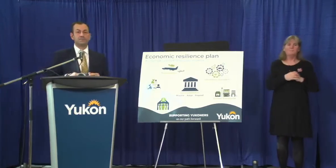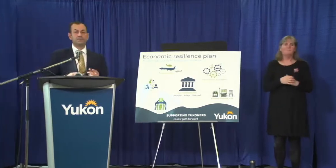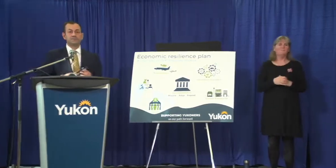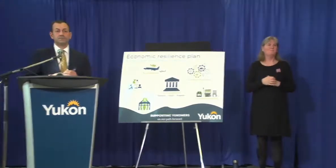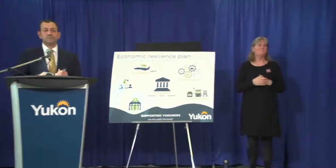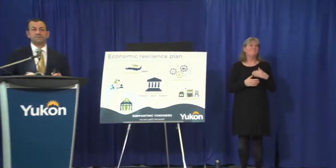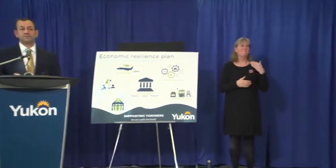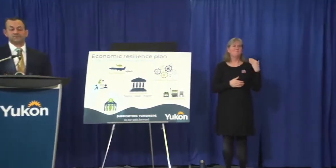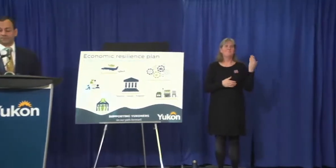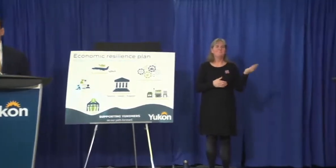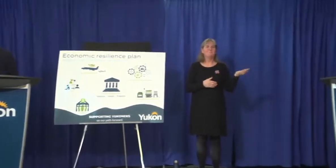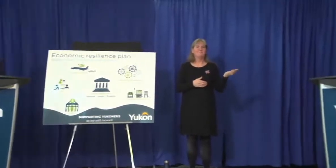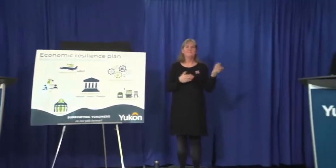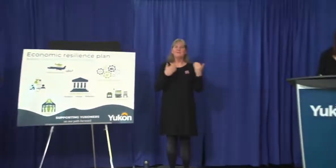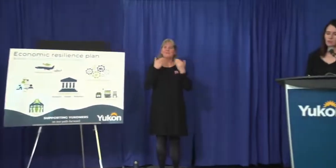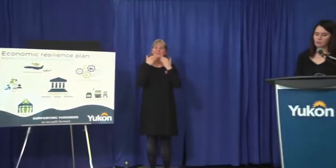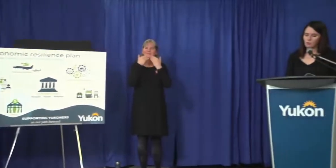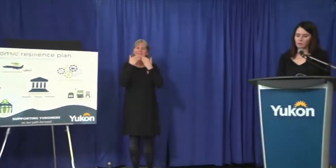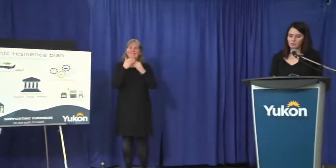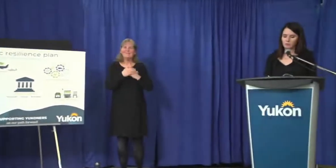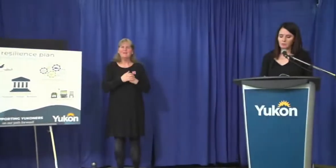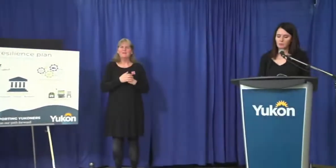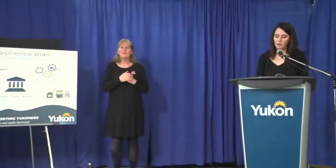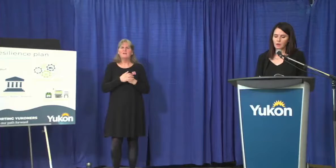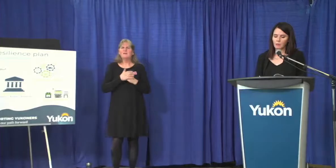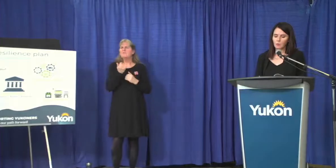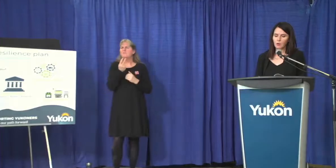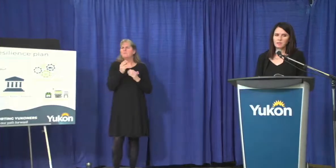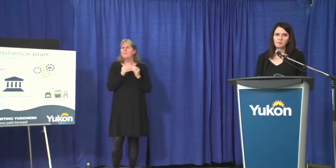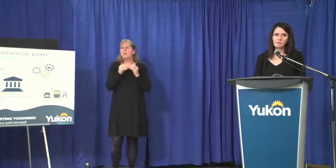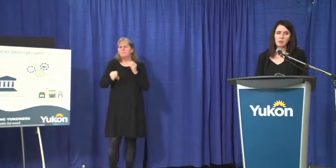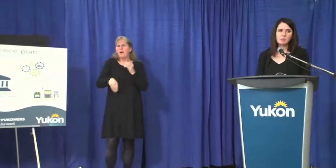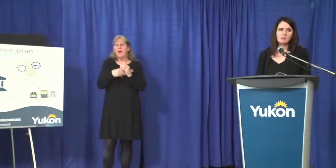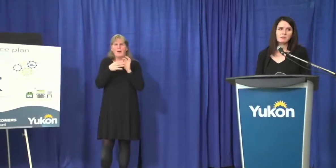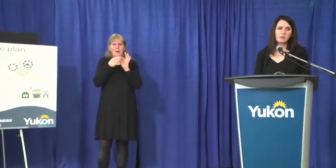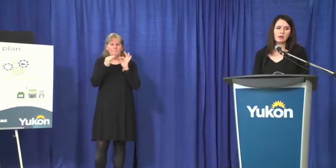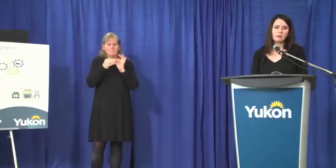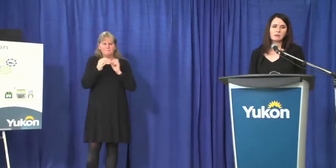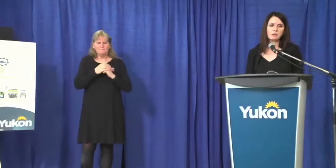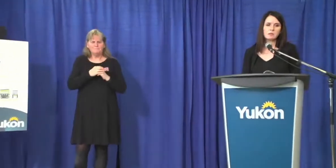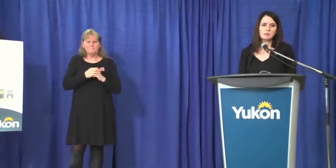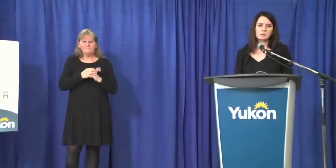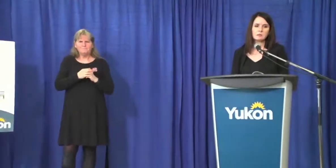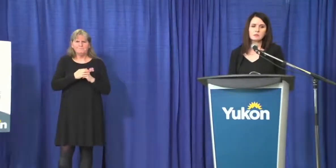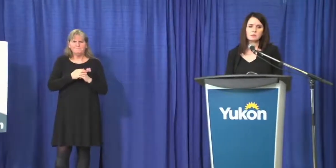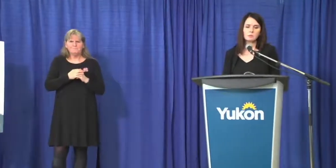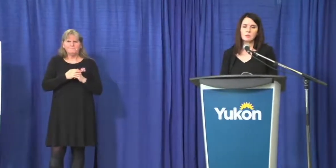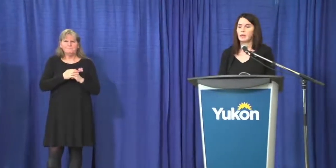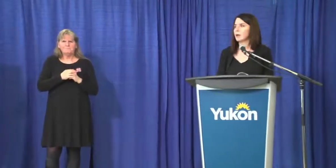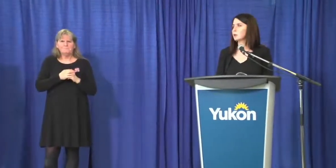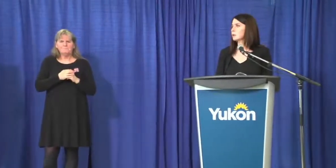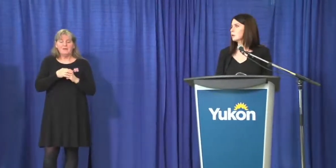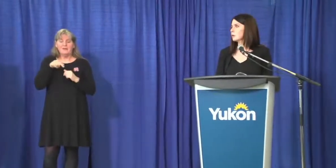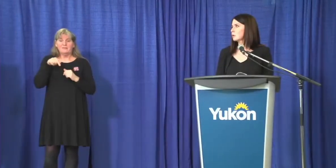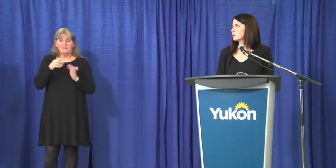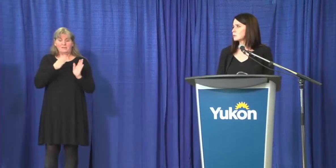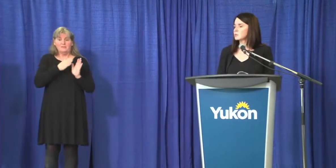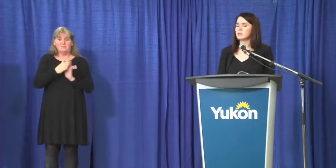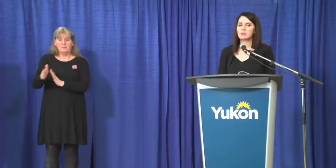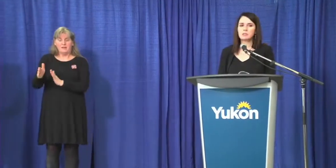few other points. I believe this plan, this resiliency plan has been a year